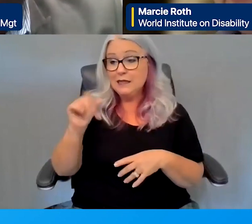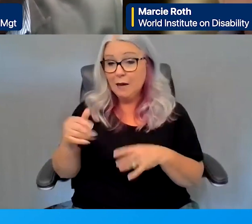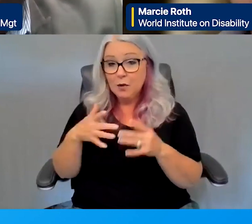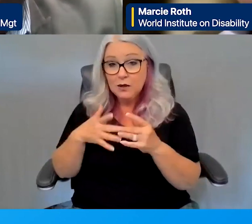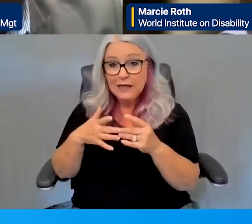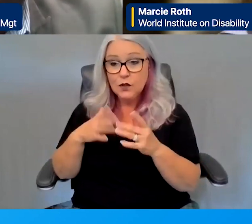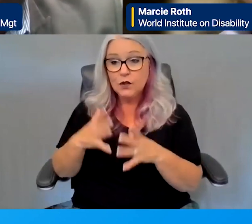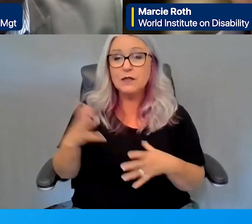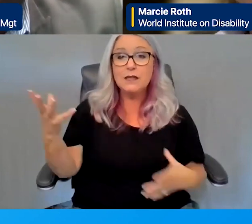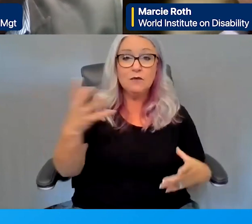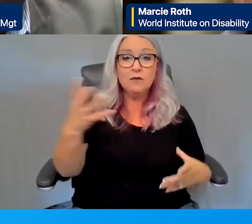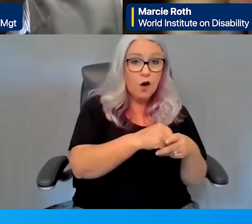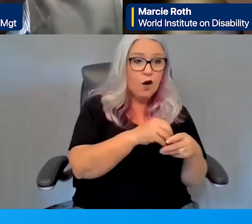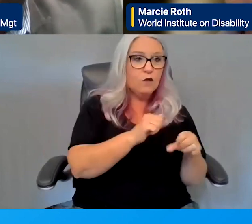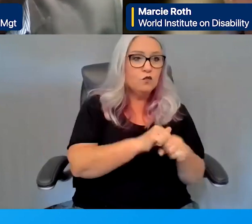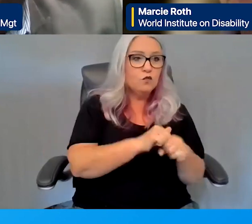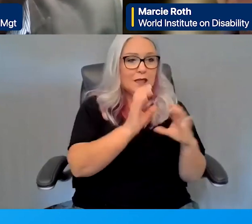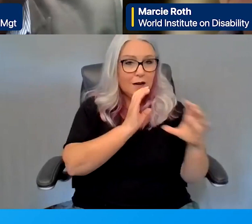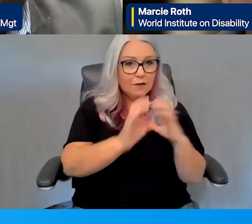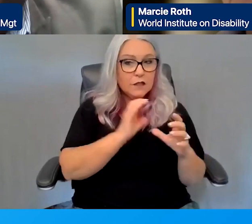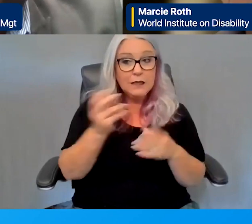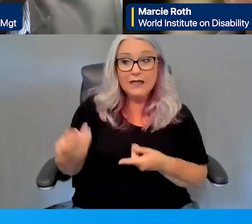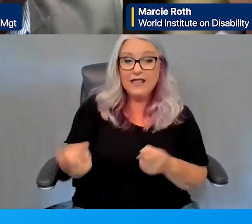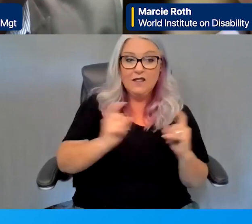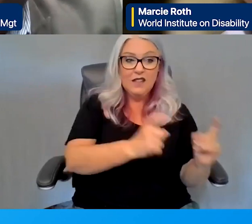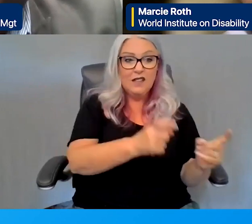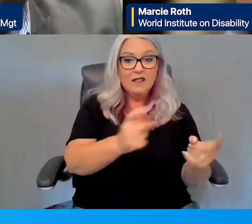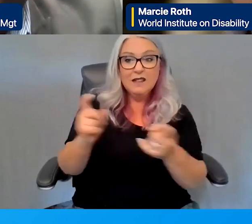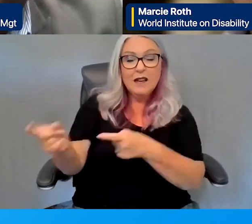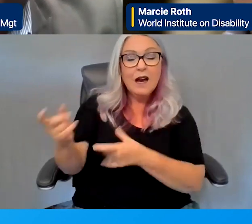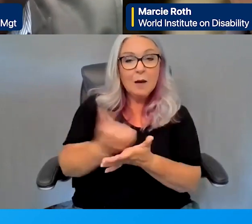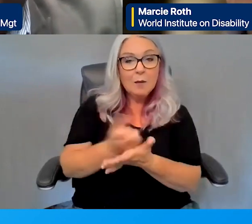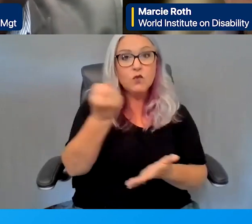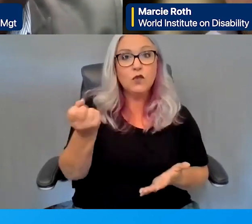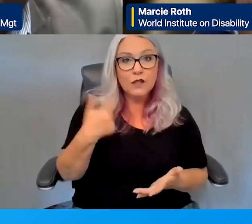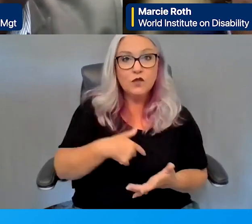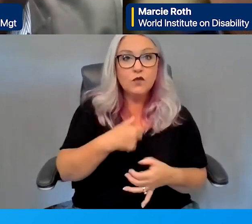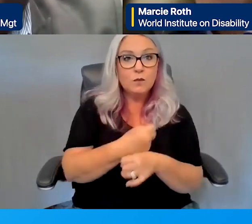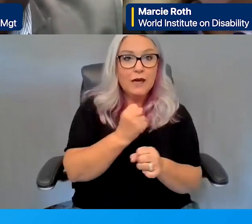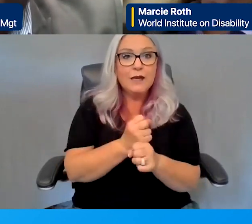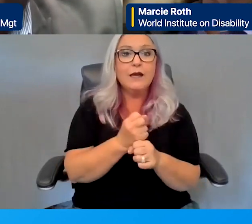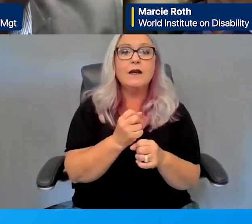seriously, if we are given the opportunity to make meaningful contributions at the local